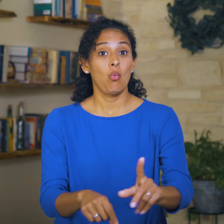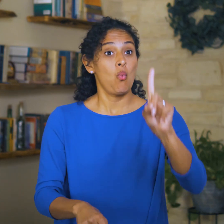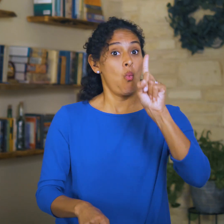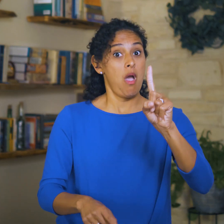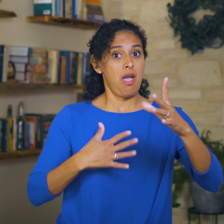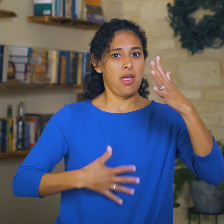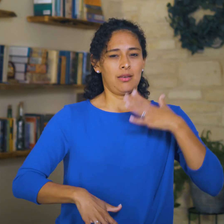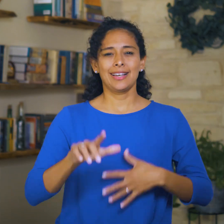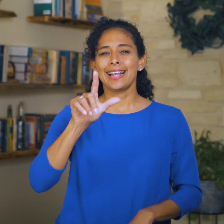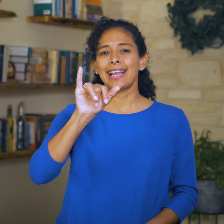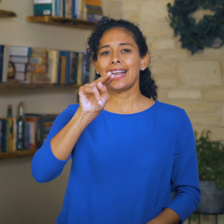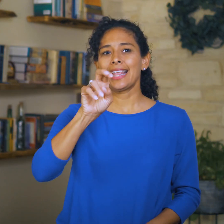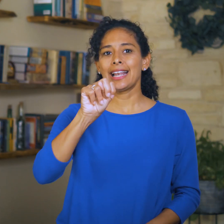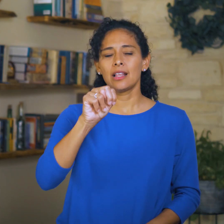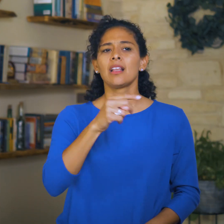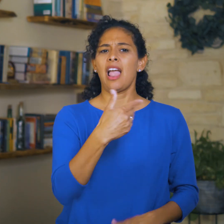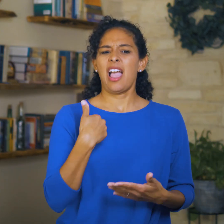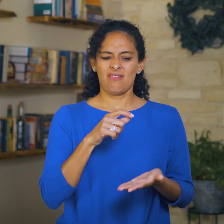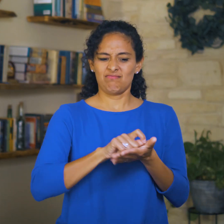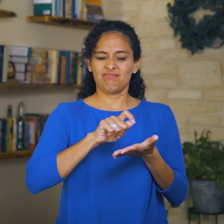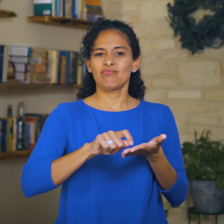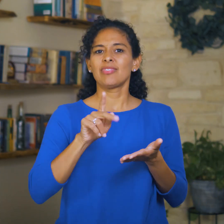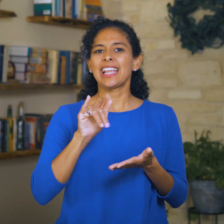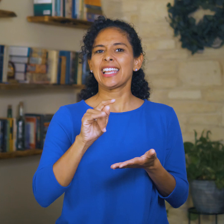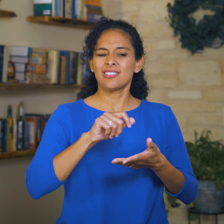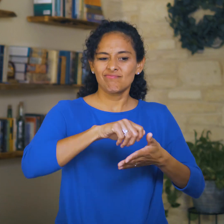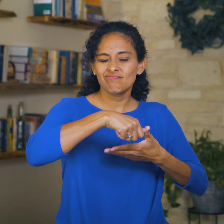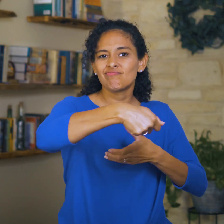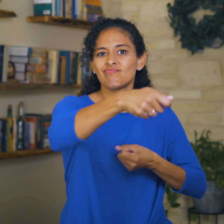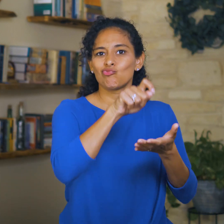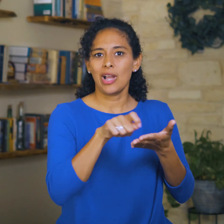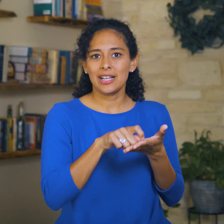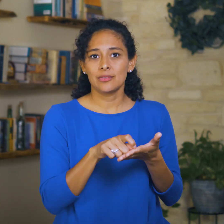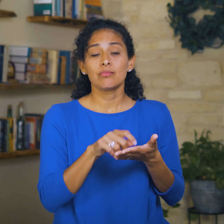but one is dressed in linen and has a writing kit.